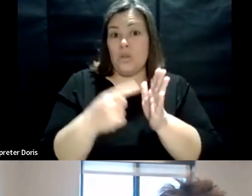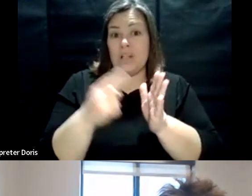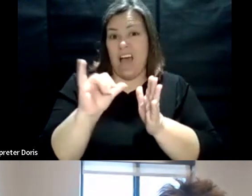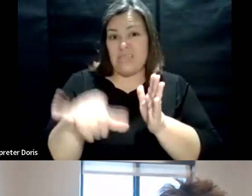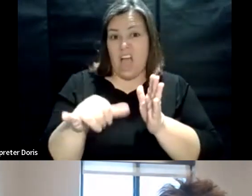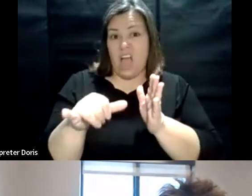And if you guys have some examples of those to kind of start talking about, that would be fantastic.